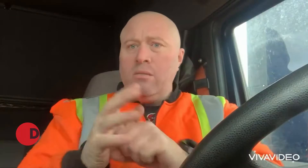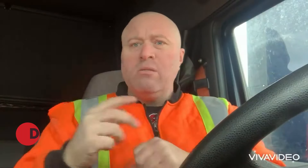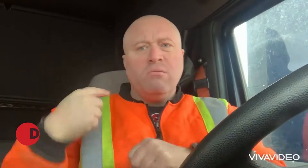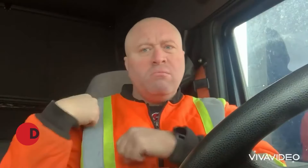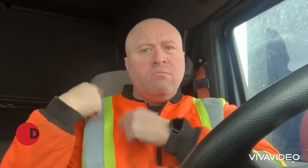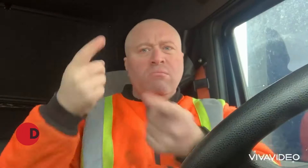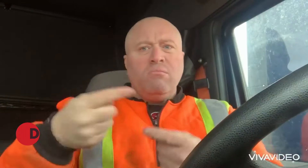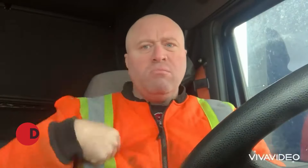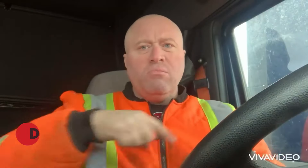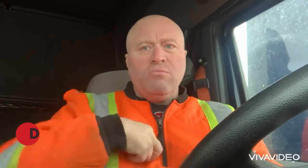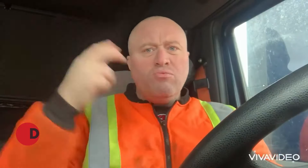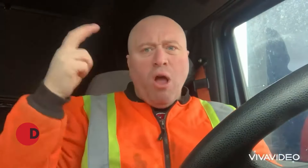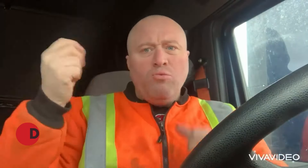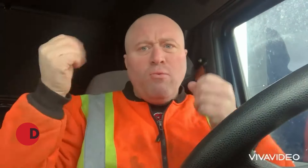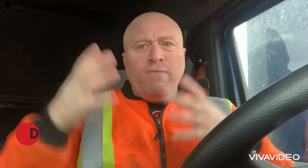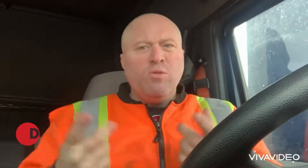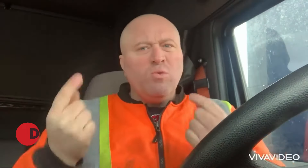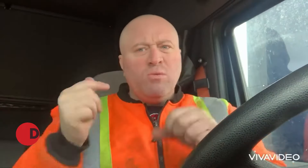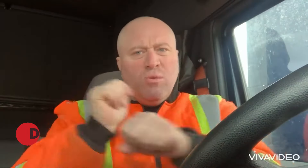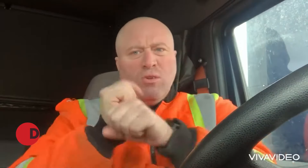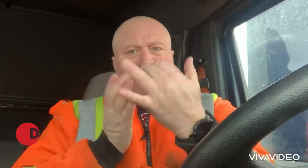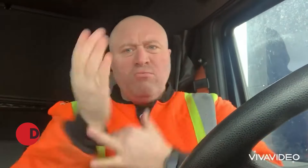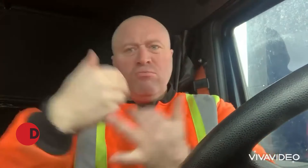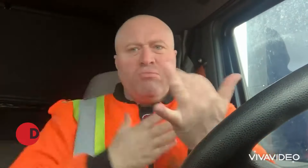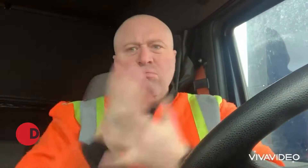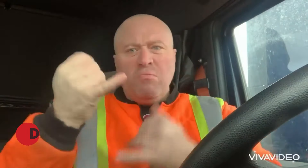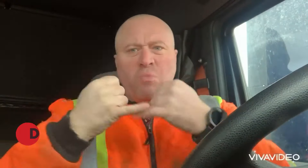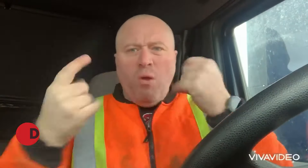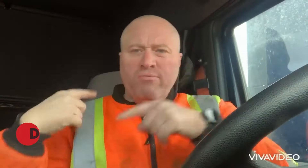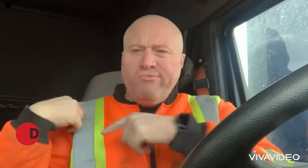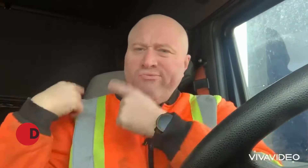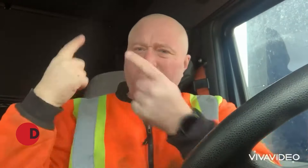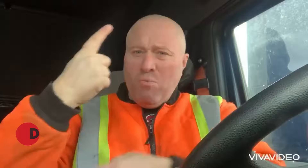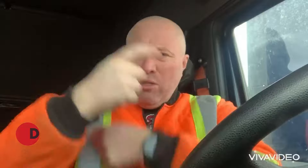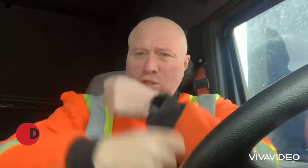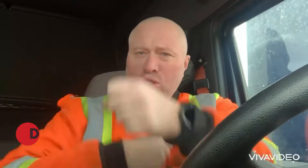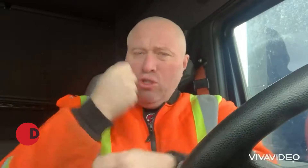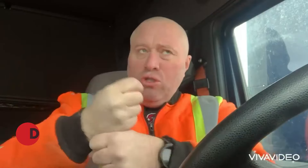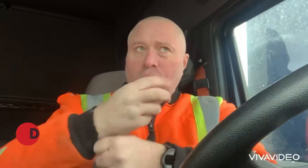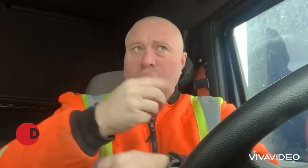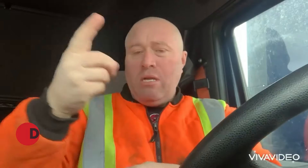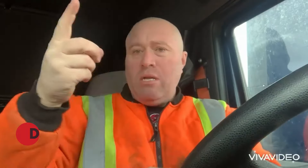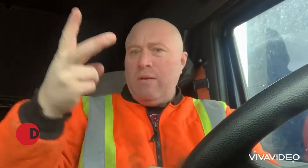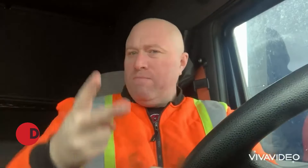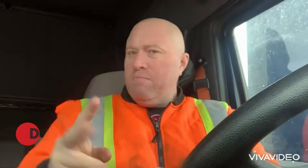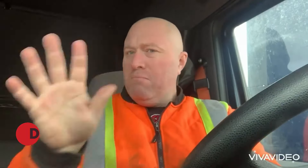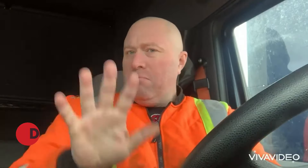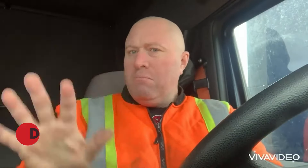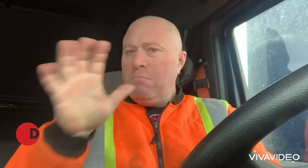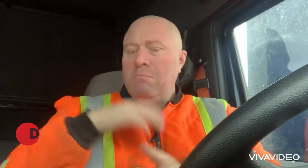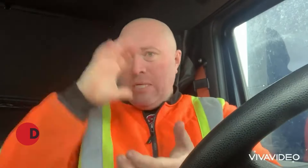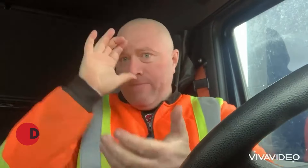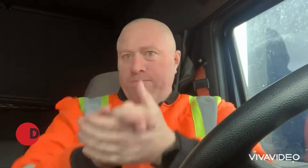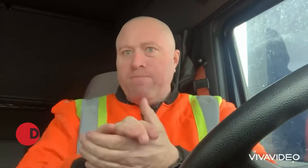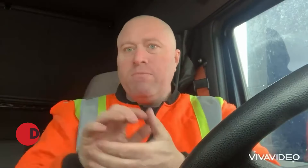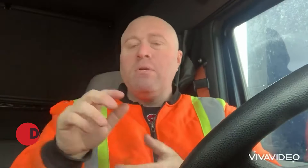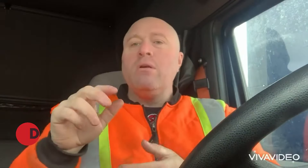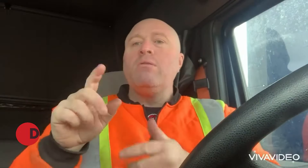we, truck drivers, have been crossing the borders without any issues for about a year and a half I believe.